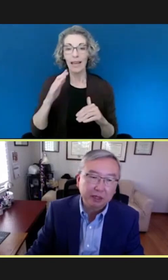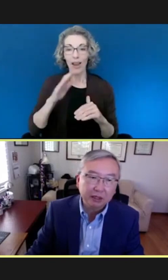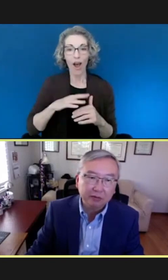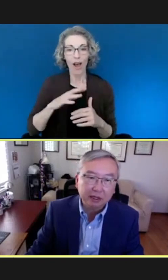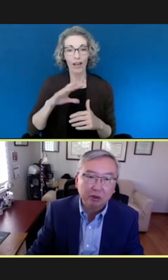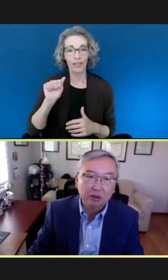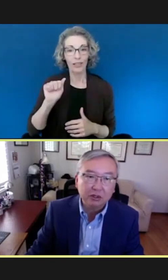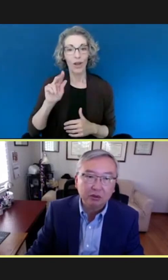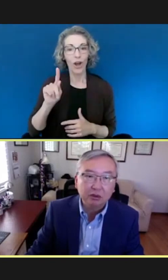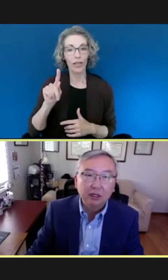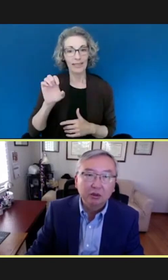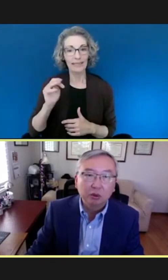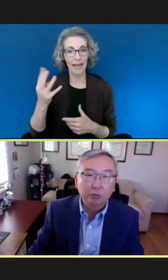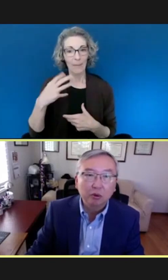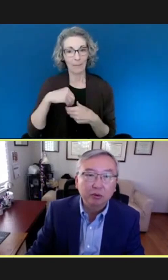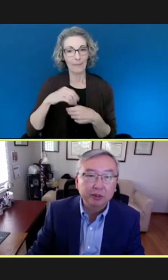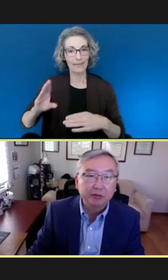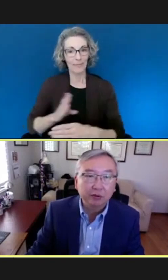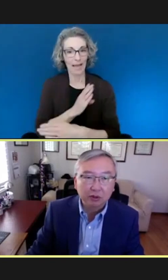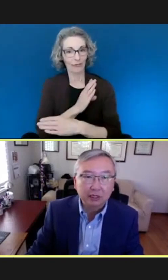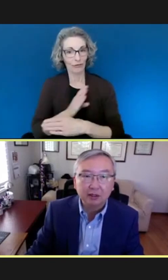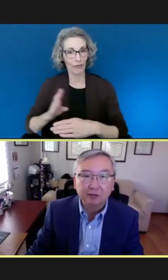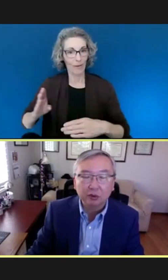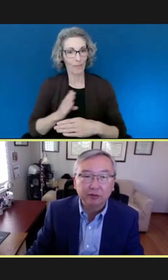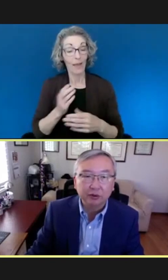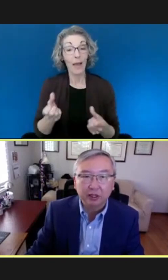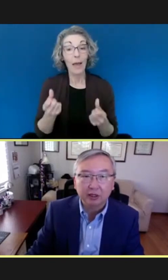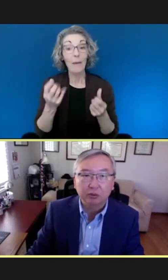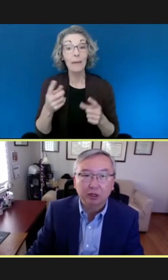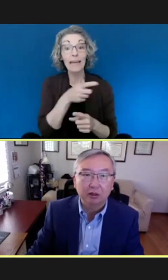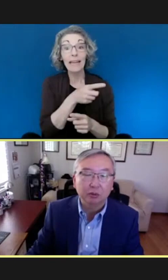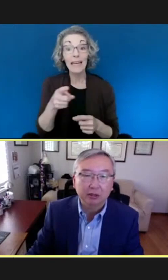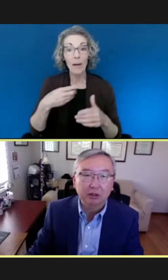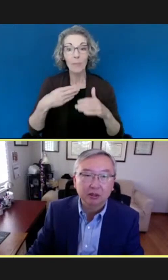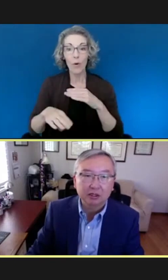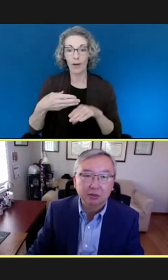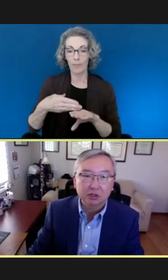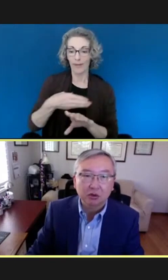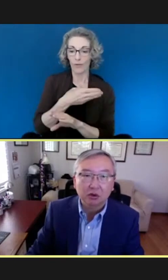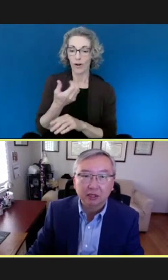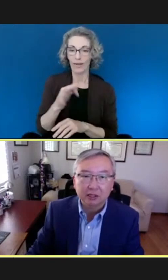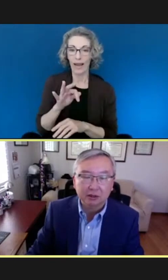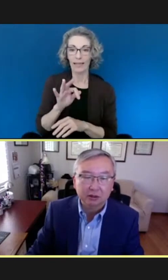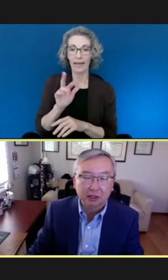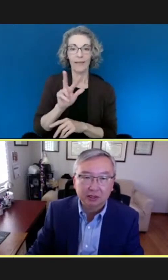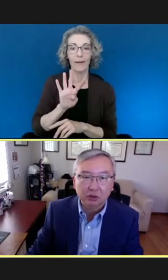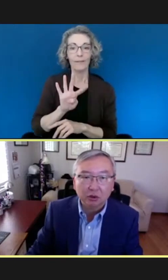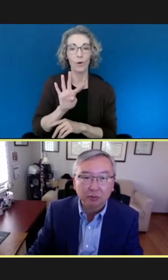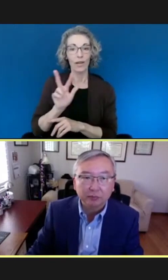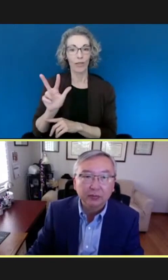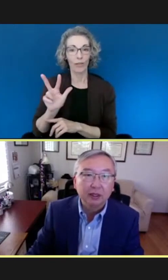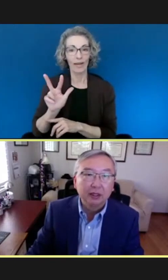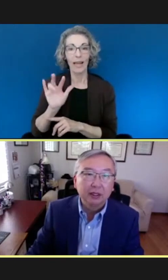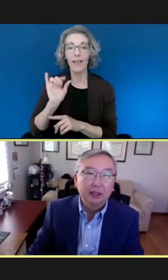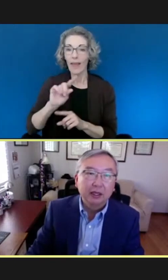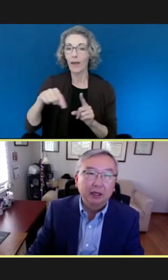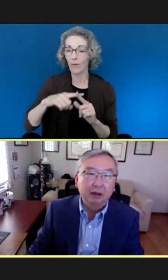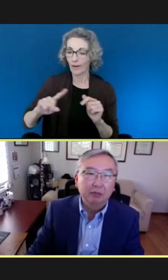Many of them also were born before 1943 when autism is coined as a term.